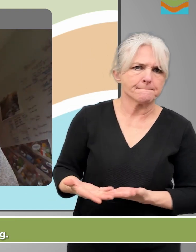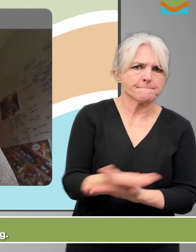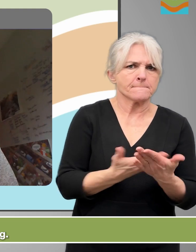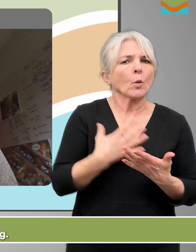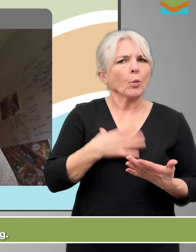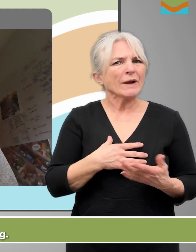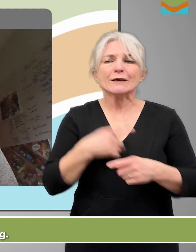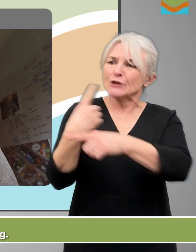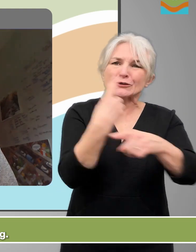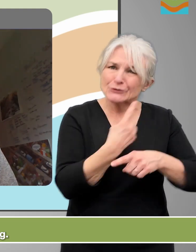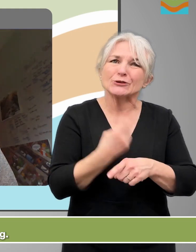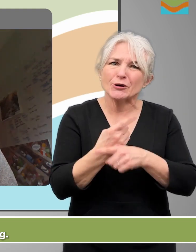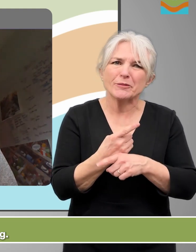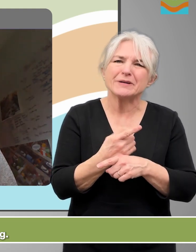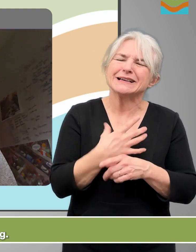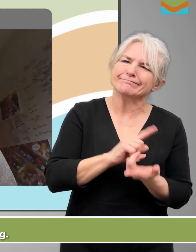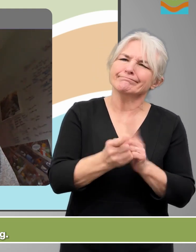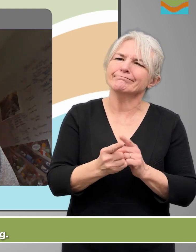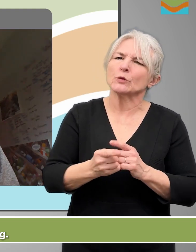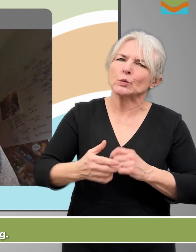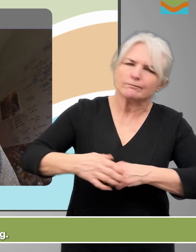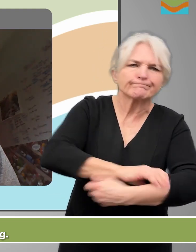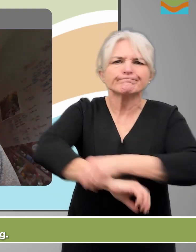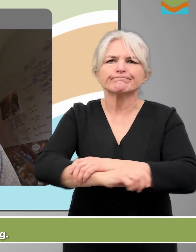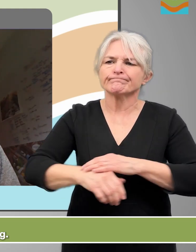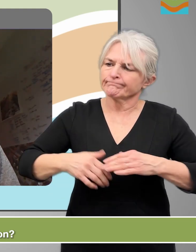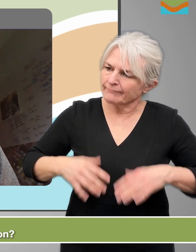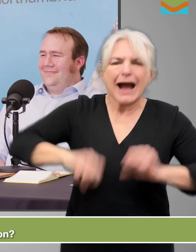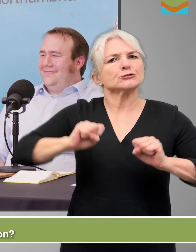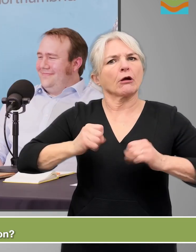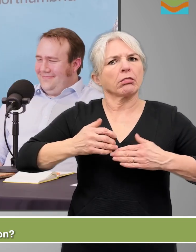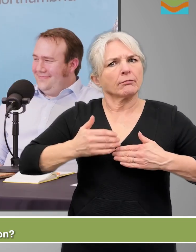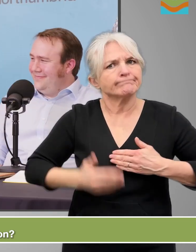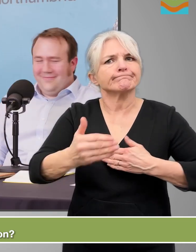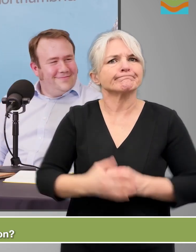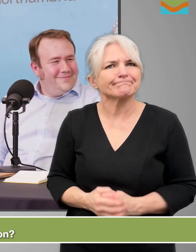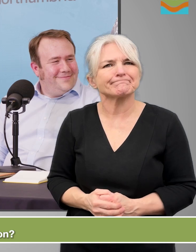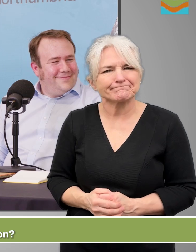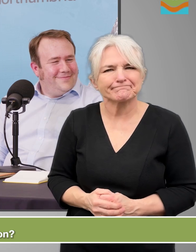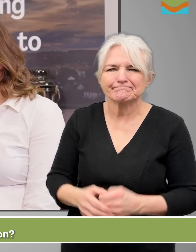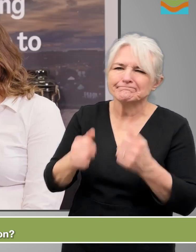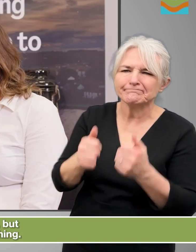speed up doing it as opposed to just theorising. Thank you Holger. Rhiannon?